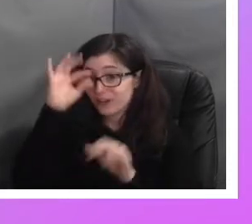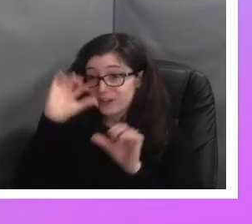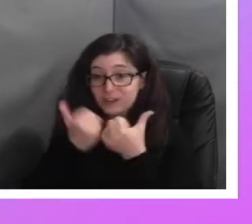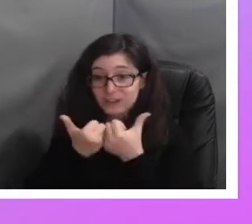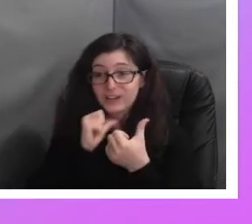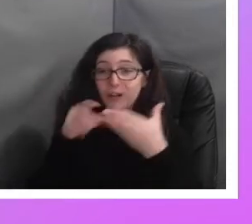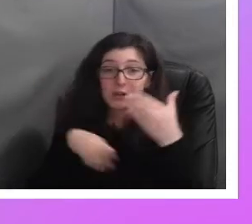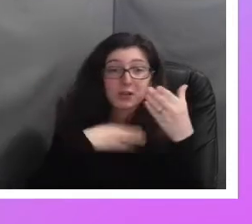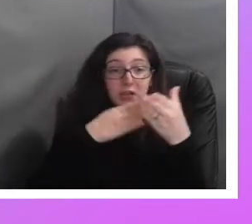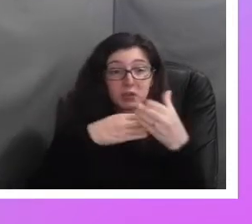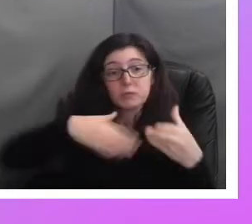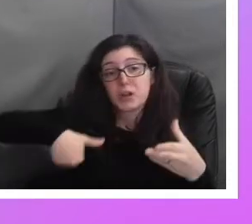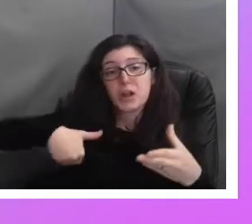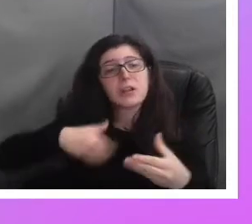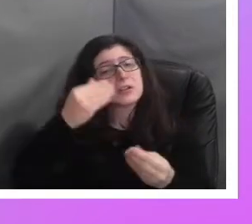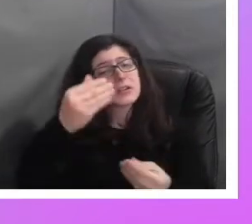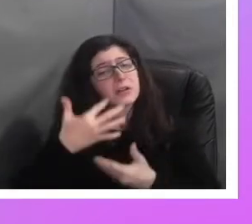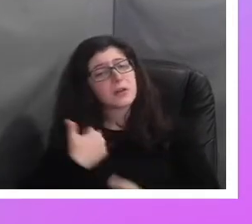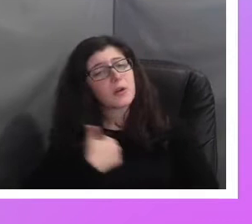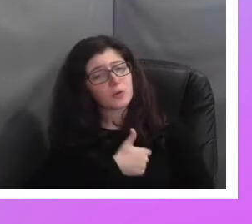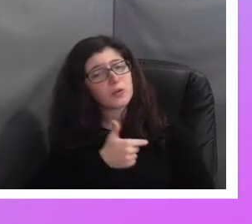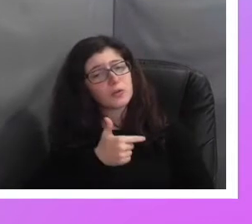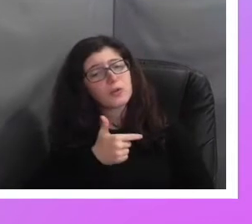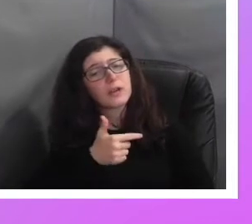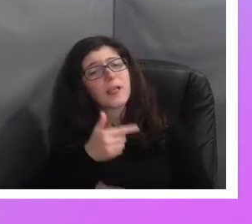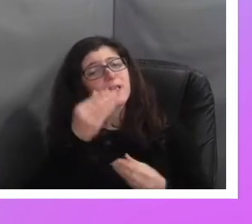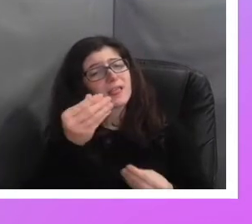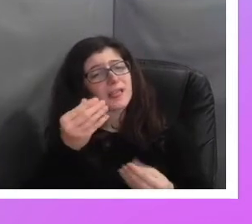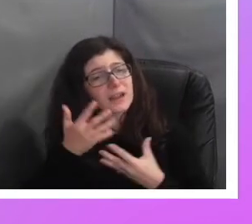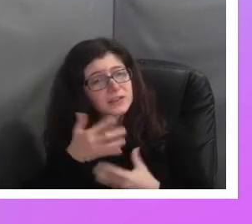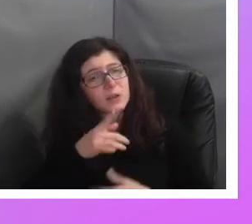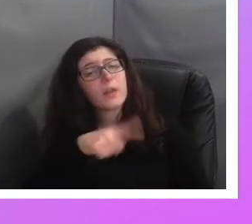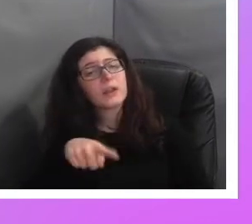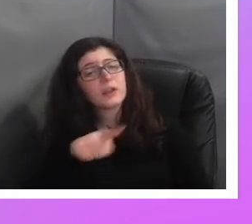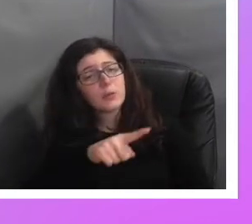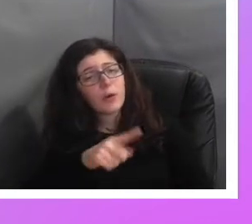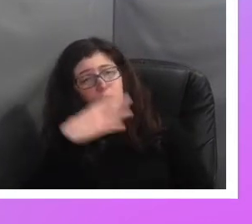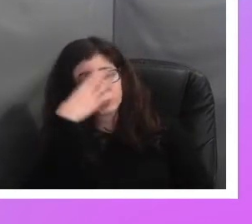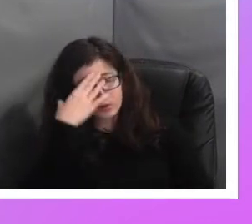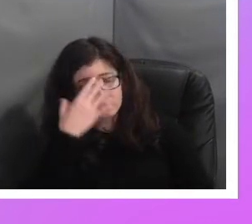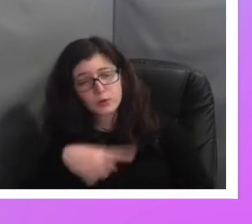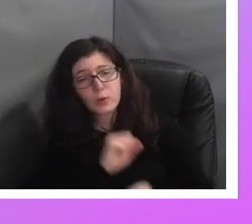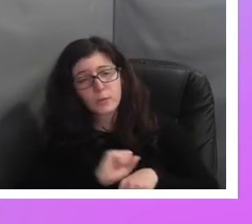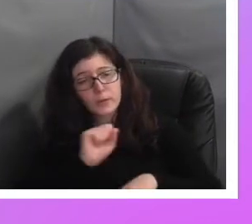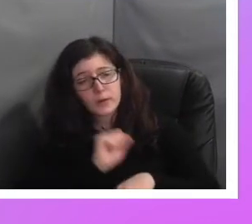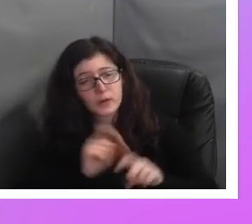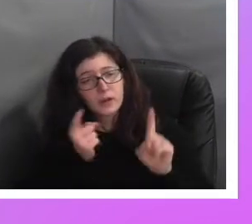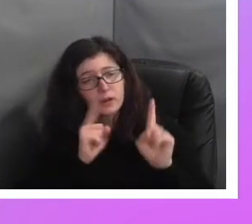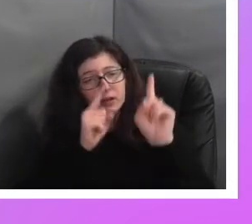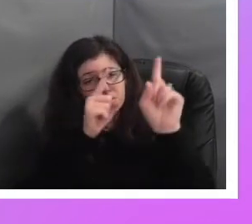and that you're working on it and how you're doing that", more transparency leads to more patience